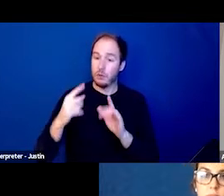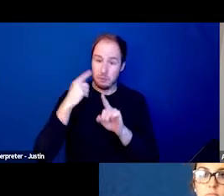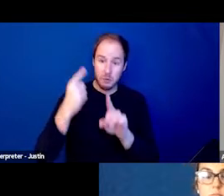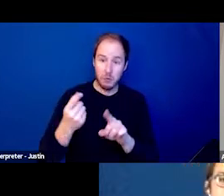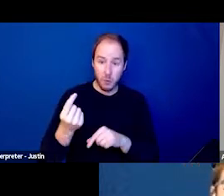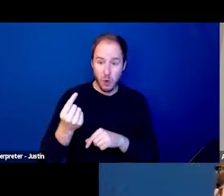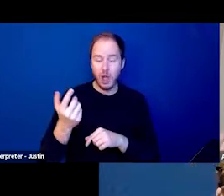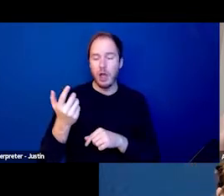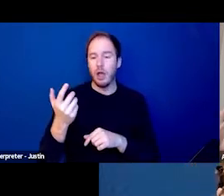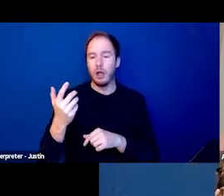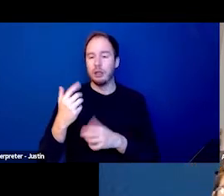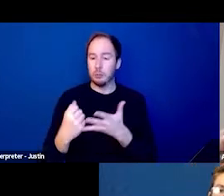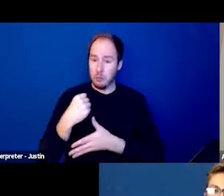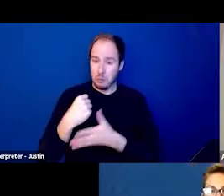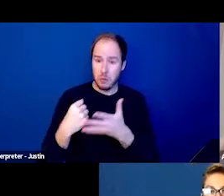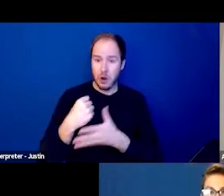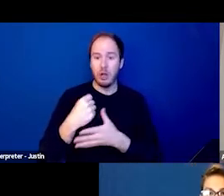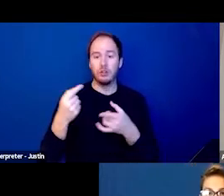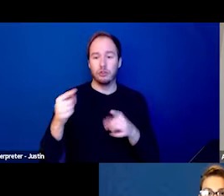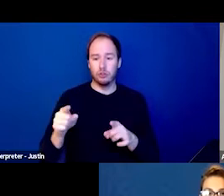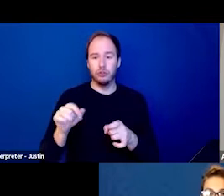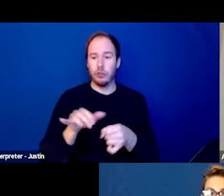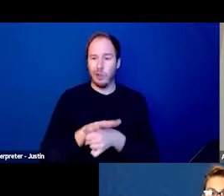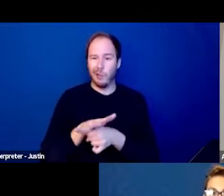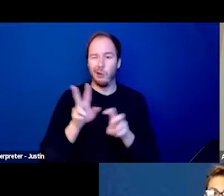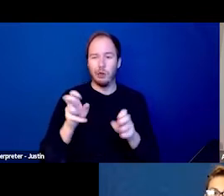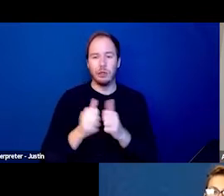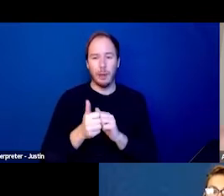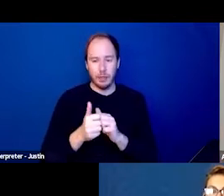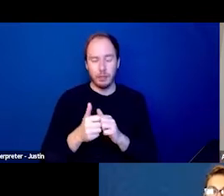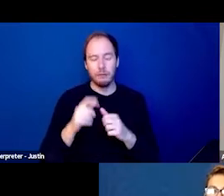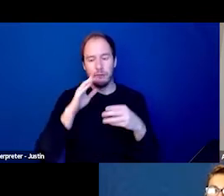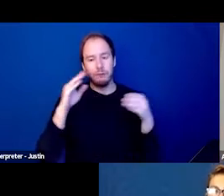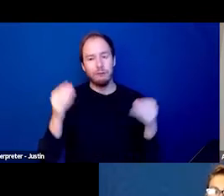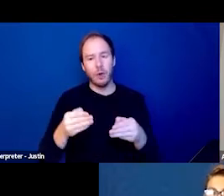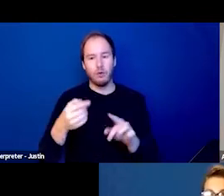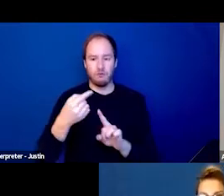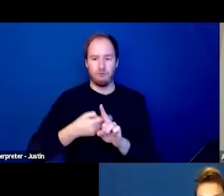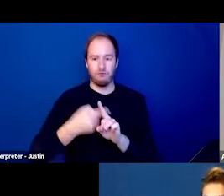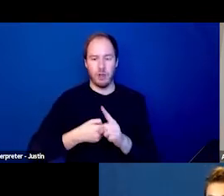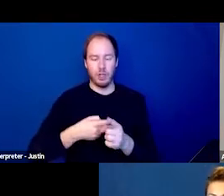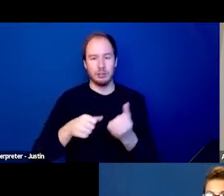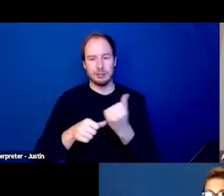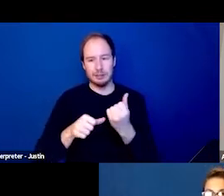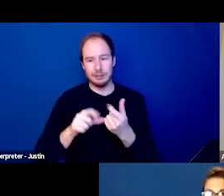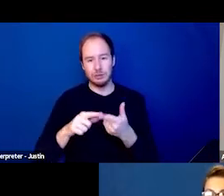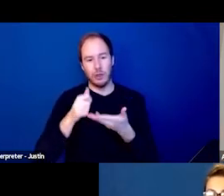that are prioritized during those local competitions, it's really focused on rental assistance to help people exit homelessness.